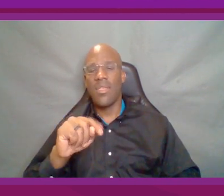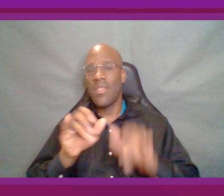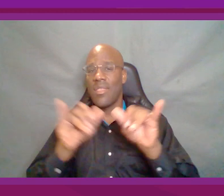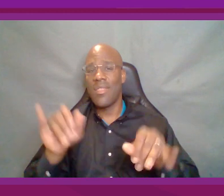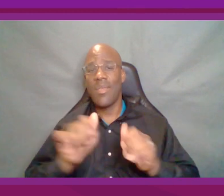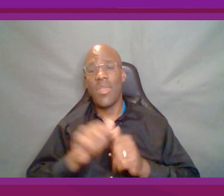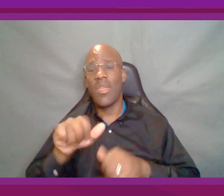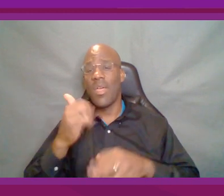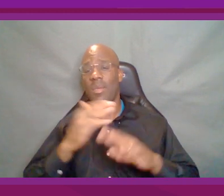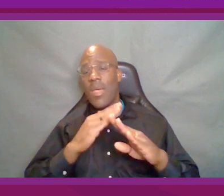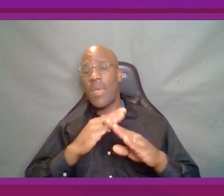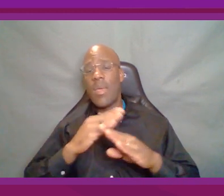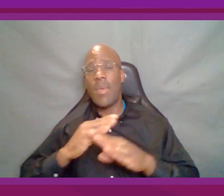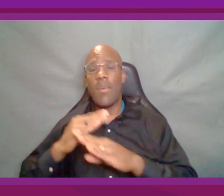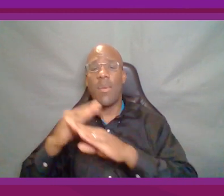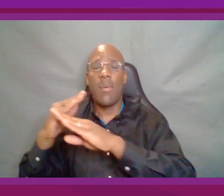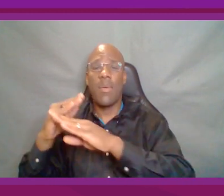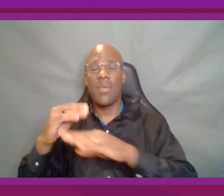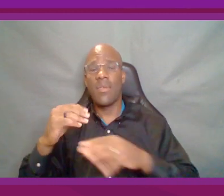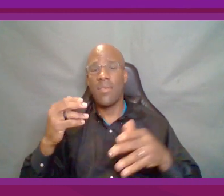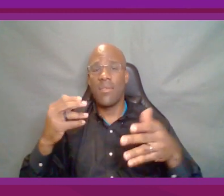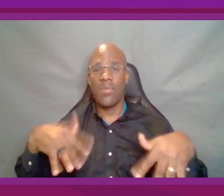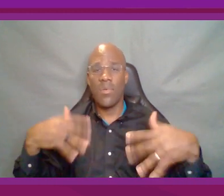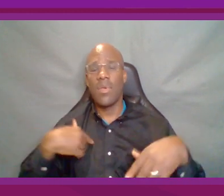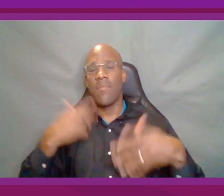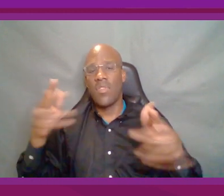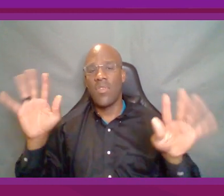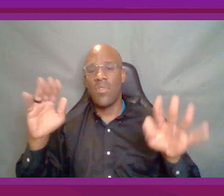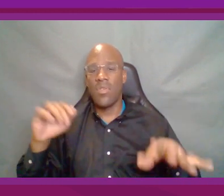other barriers in addition to ableism. I'm done.